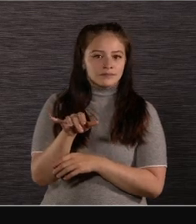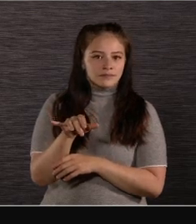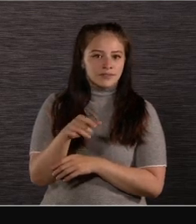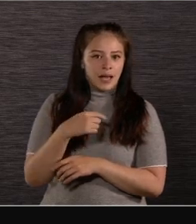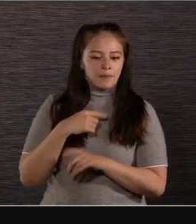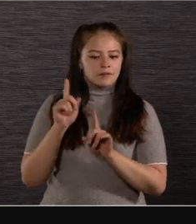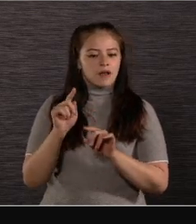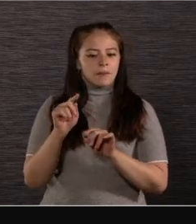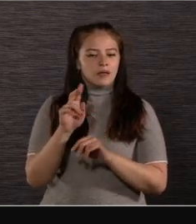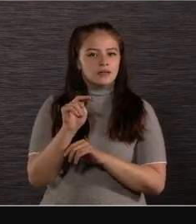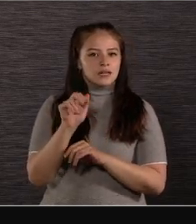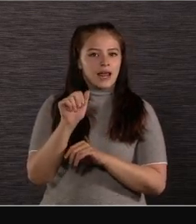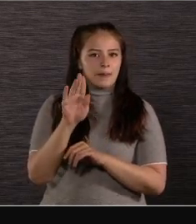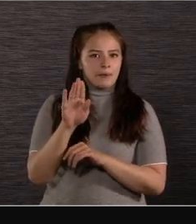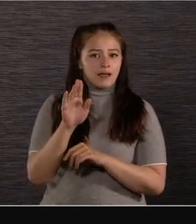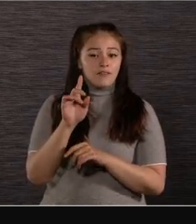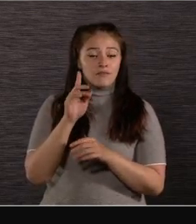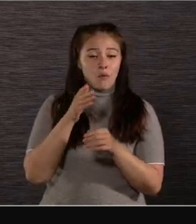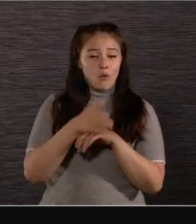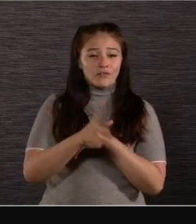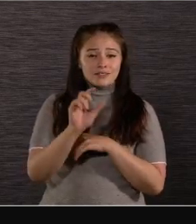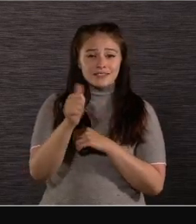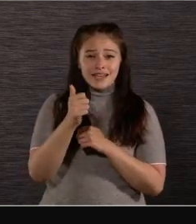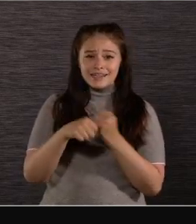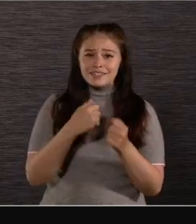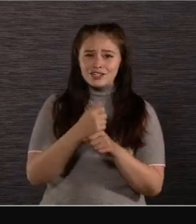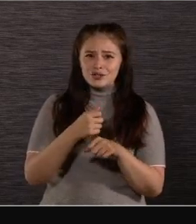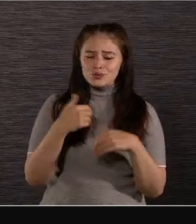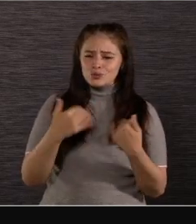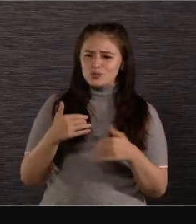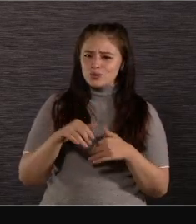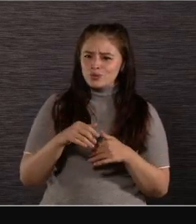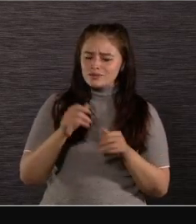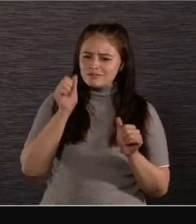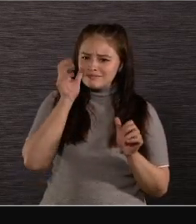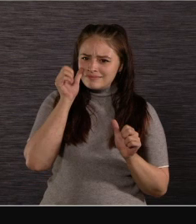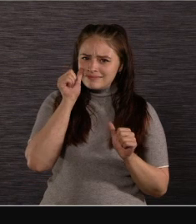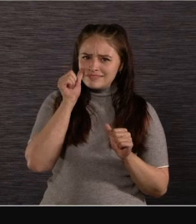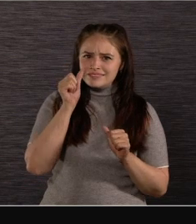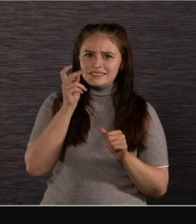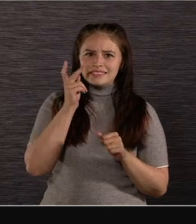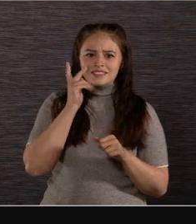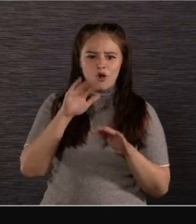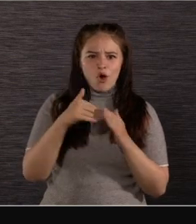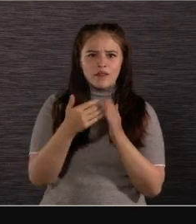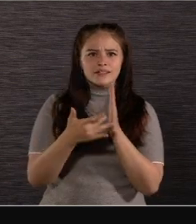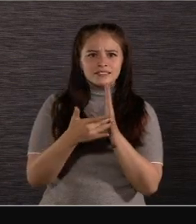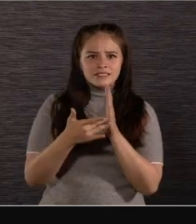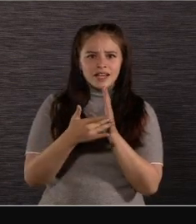for over ten years and it's been really cool to see all the amazing tech and companies grow.